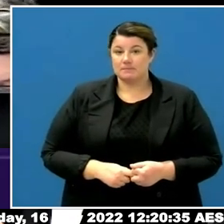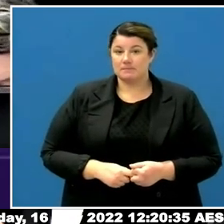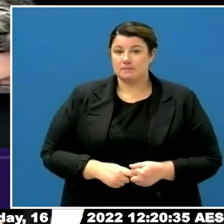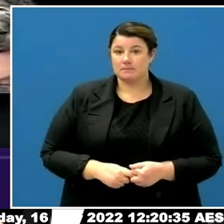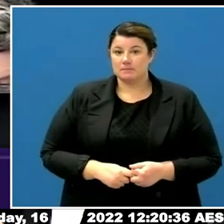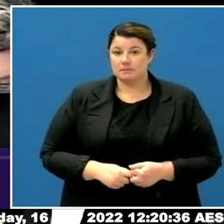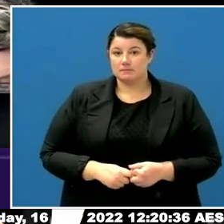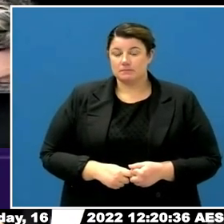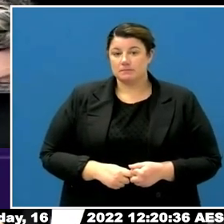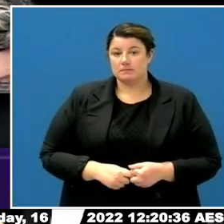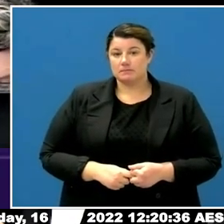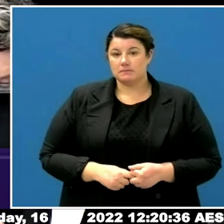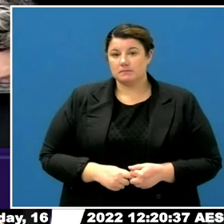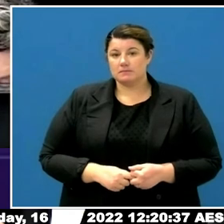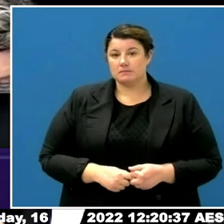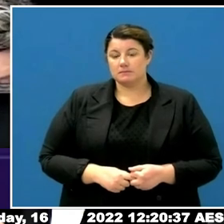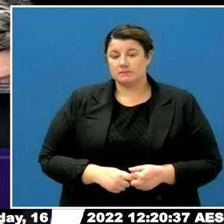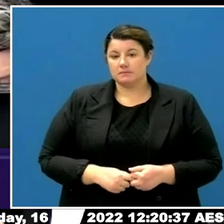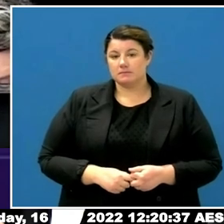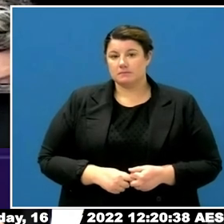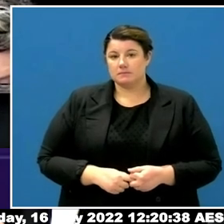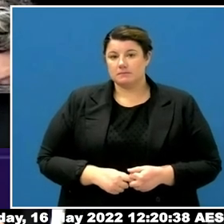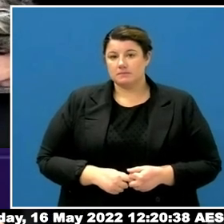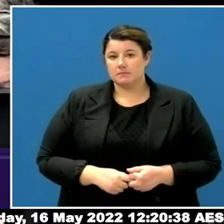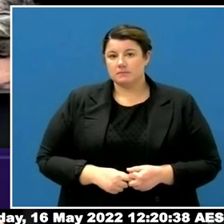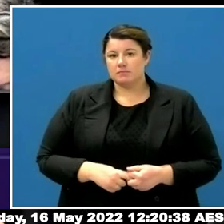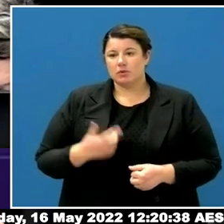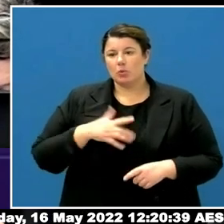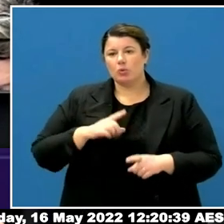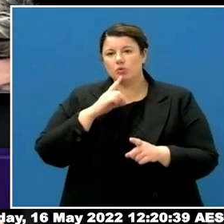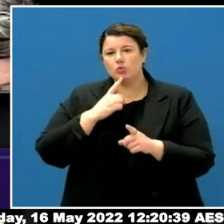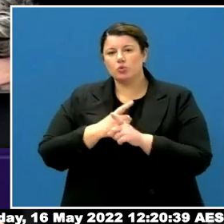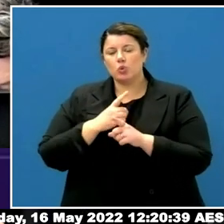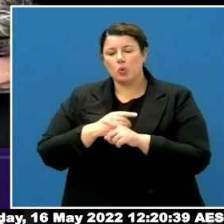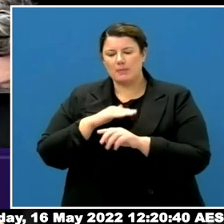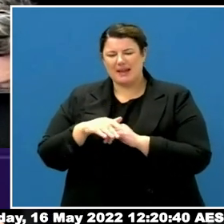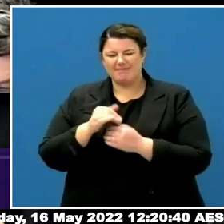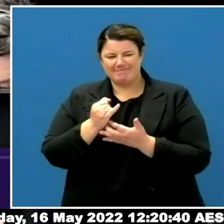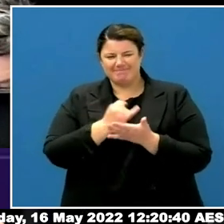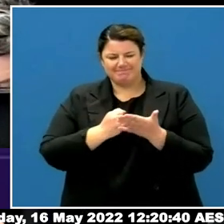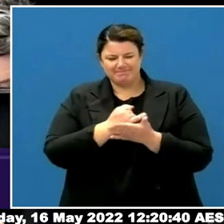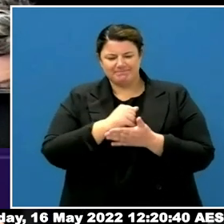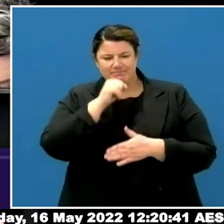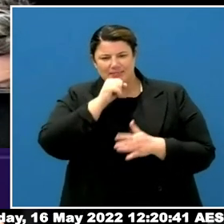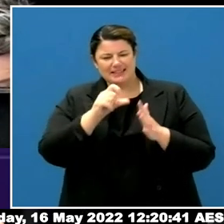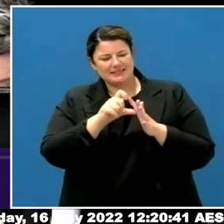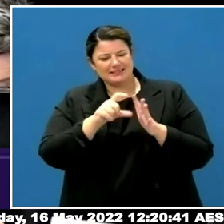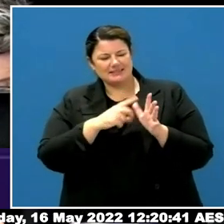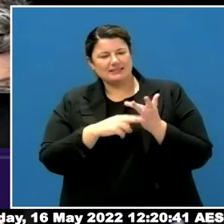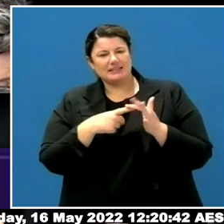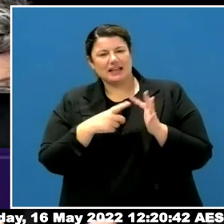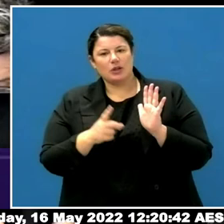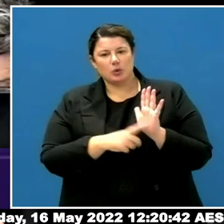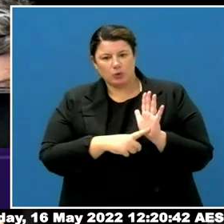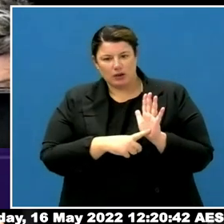I'd like to move to the topic of Mr Nuumaalii. Yes. Yes. MR FOGARTY: Again, if you need a break, please let the Commissioner